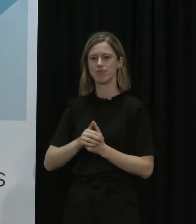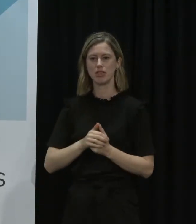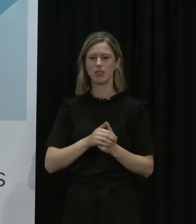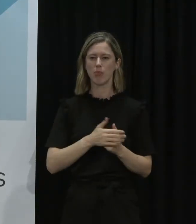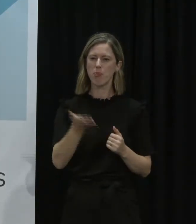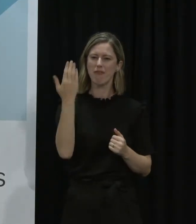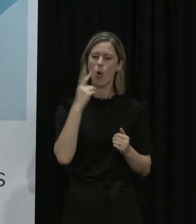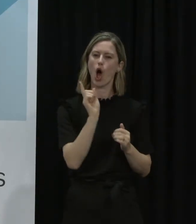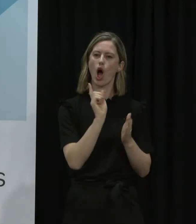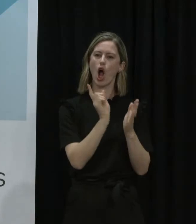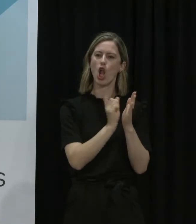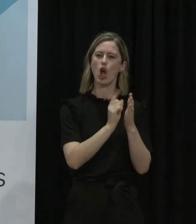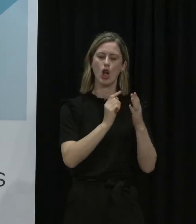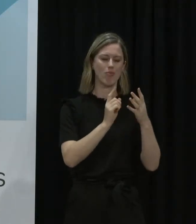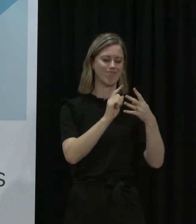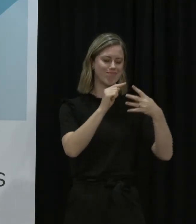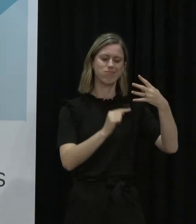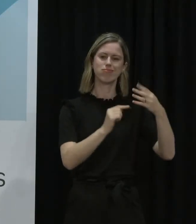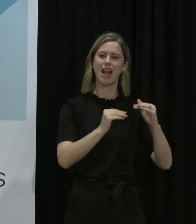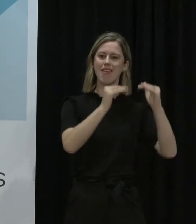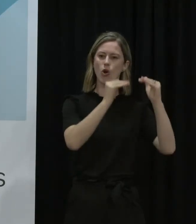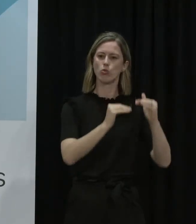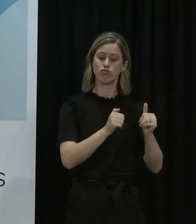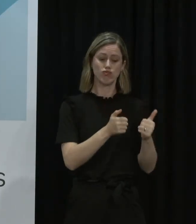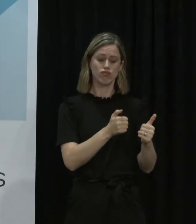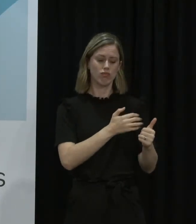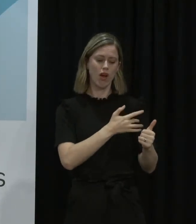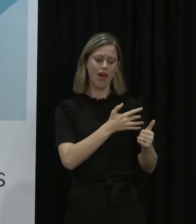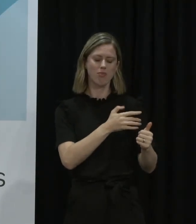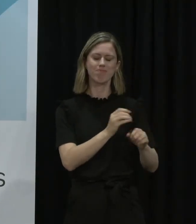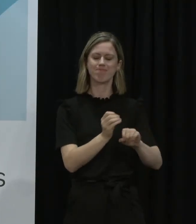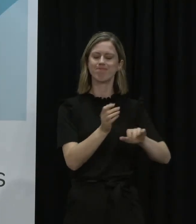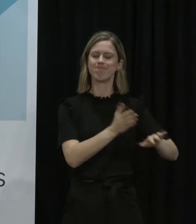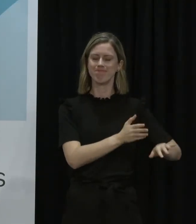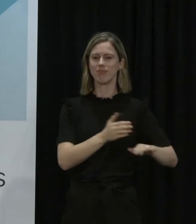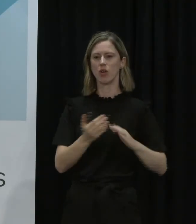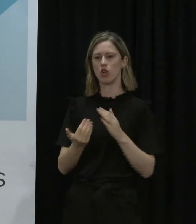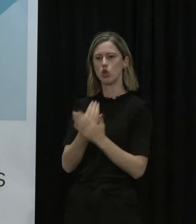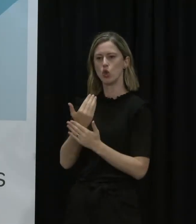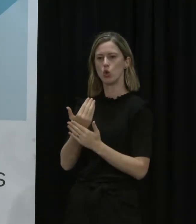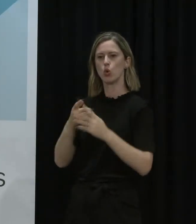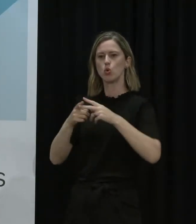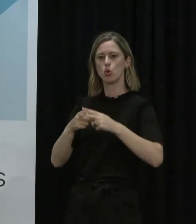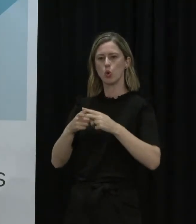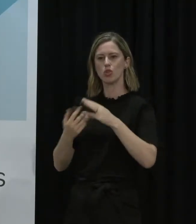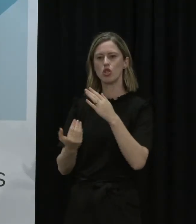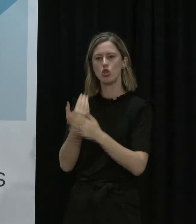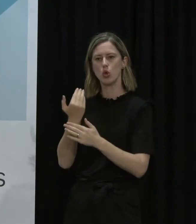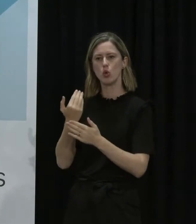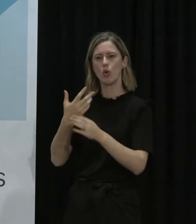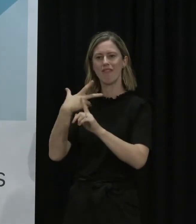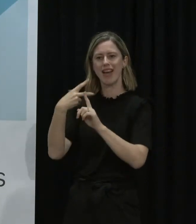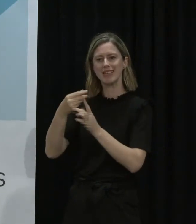protection through the use of vaccine passes. So yes, the alert level system has served